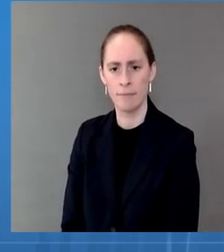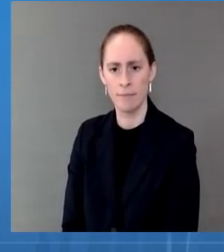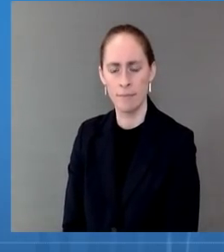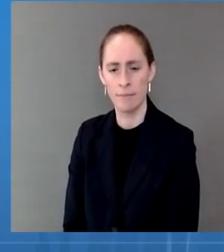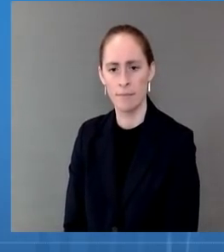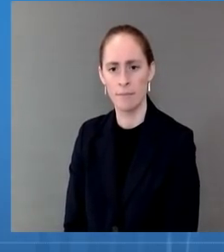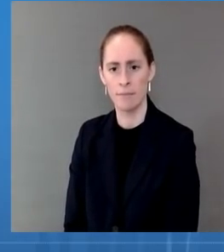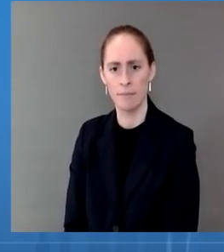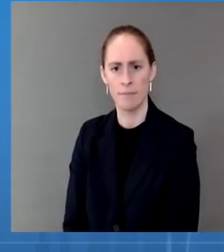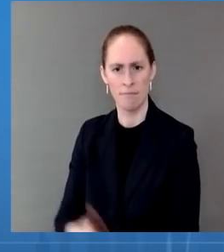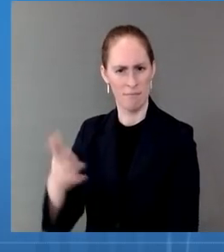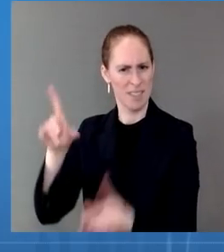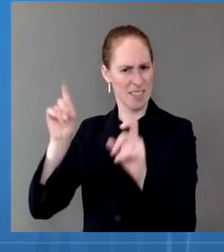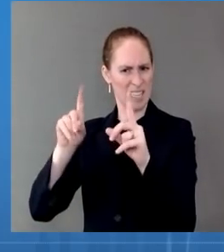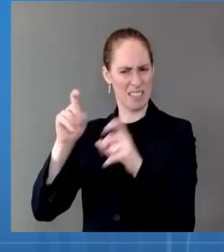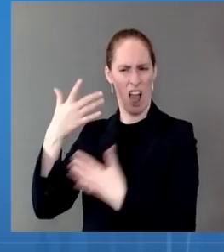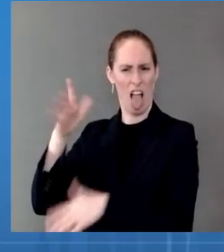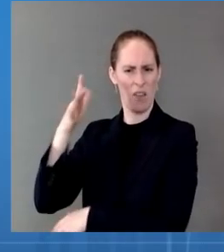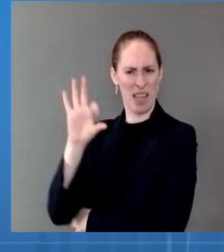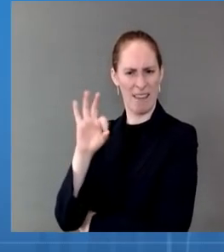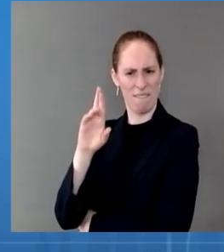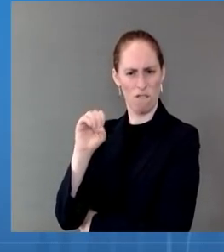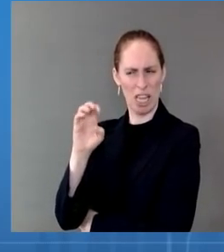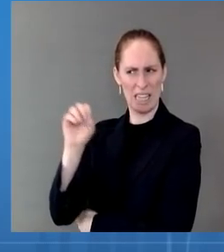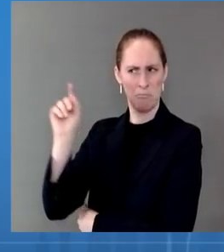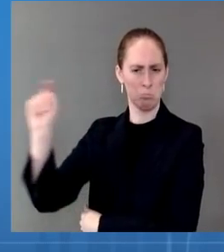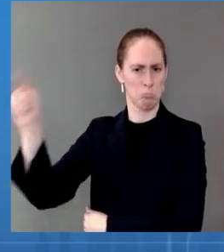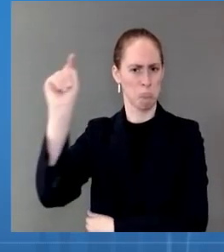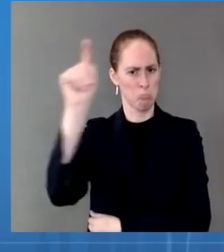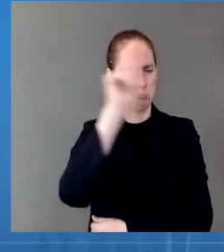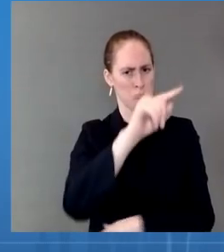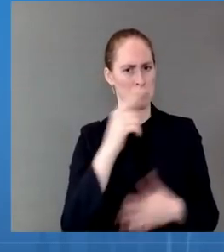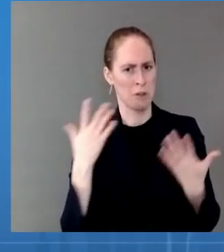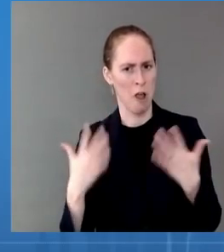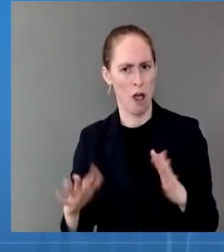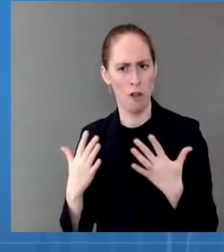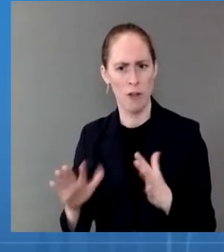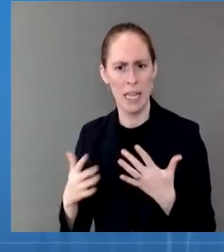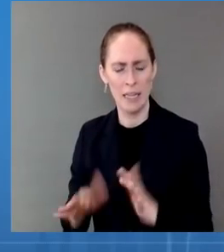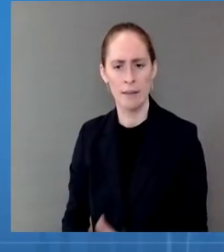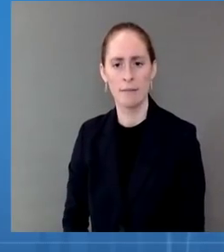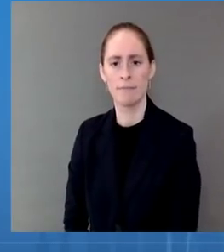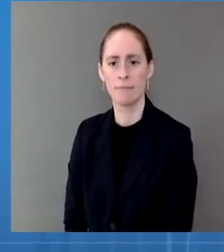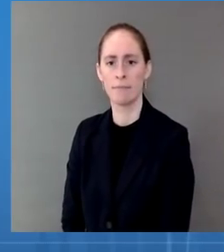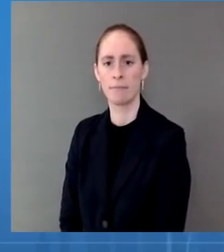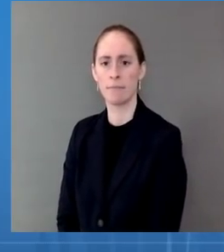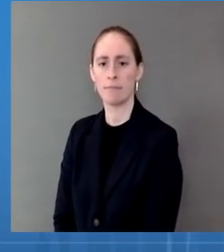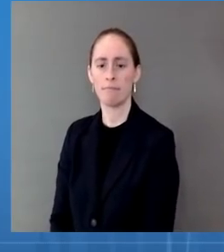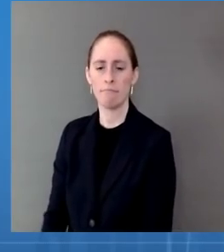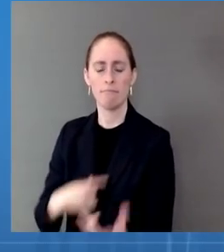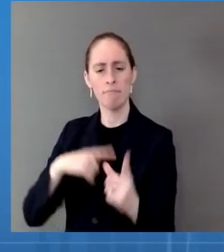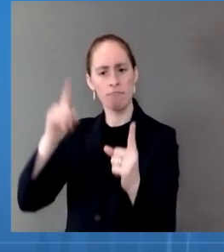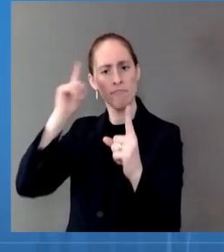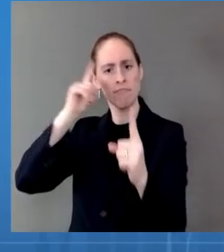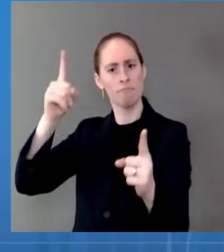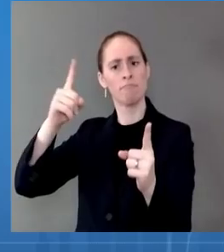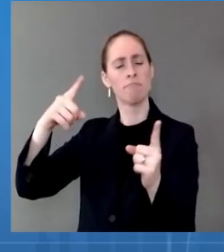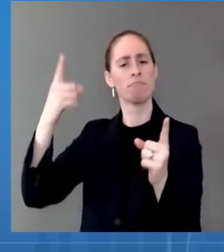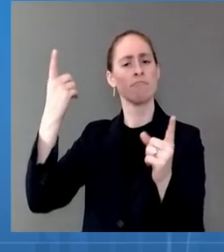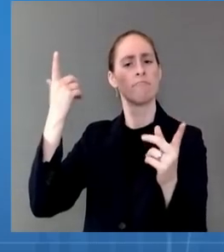and we want to make sure that in general, testing is done in the most efficient and effective way. As you know, at home tests have become very popular